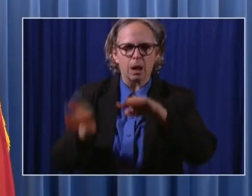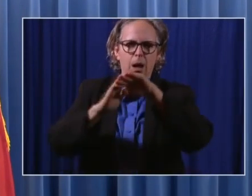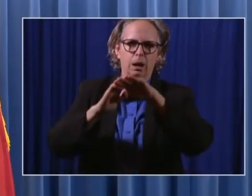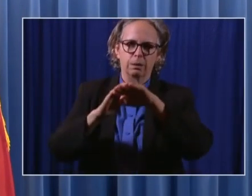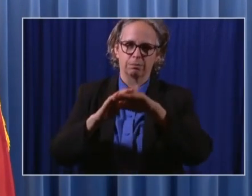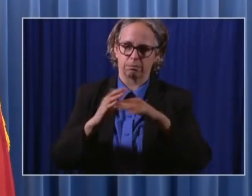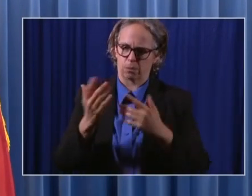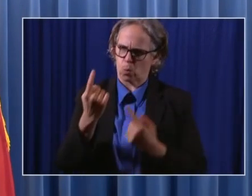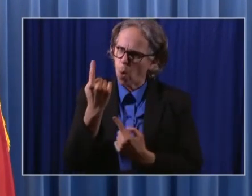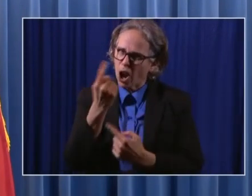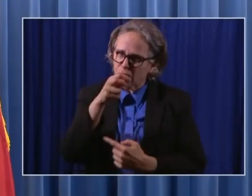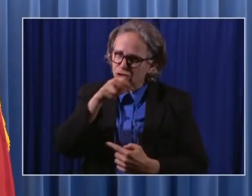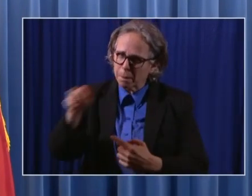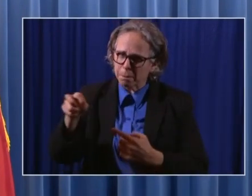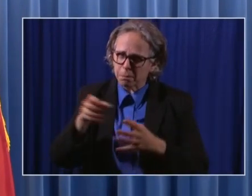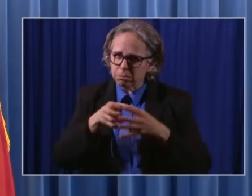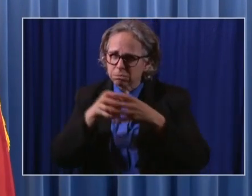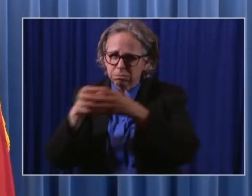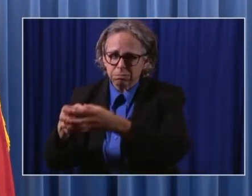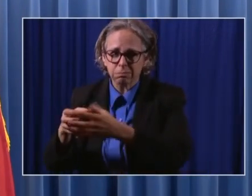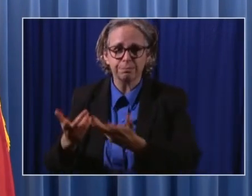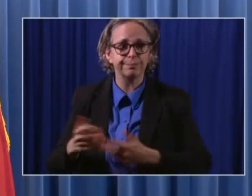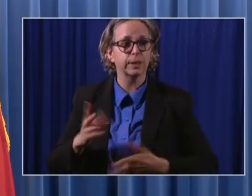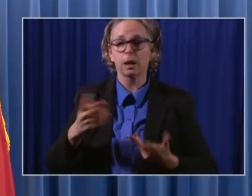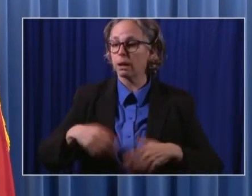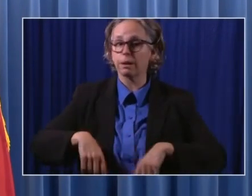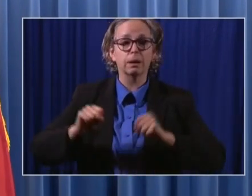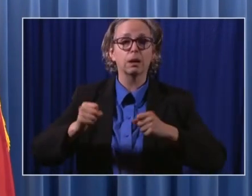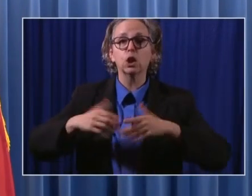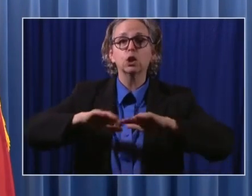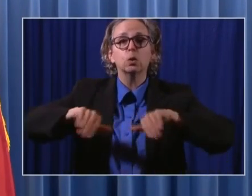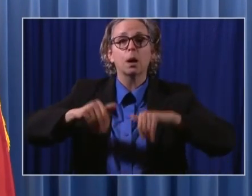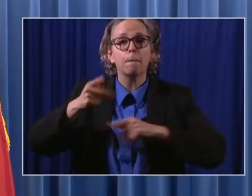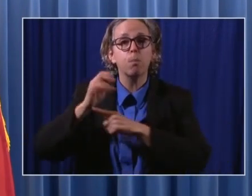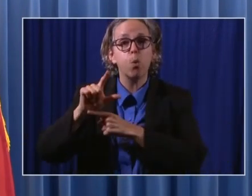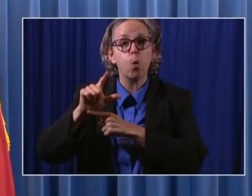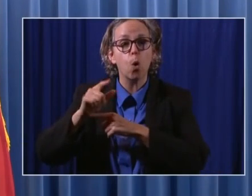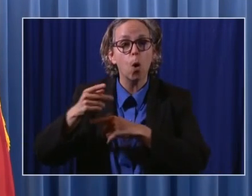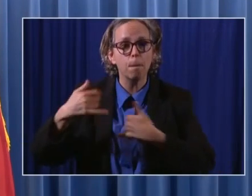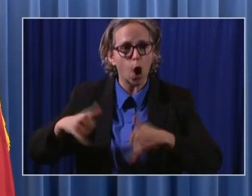ONE TRIP RESULTED IN 15 CASES WITH HEALTH HEALTH OFFICIALS KNOW ABOUT.